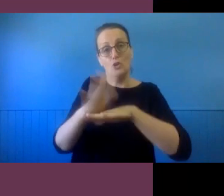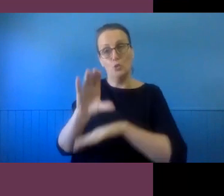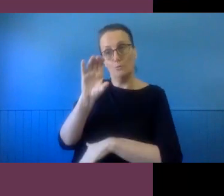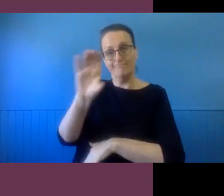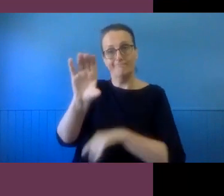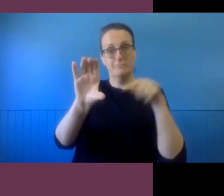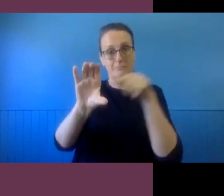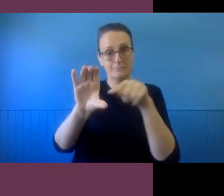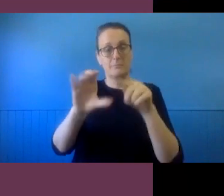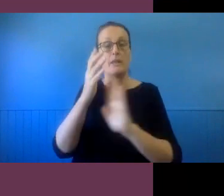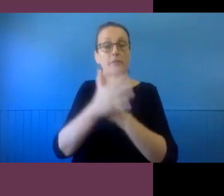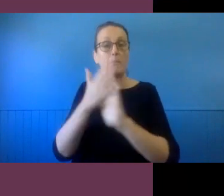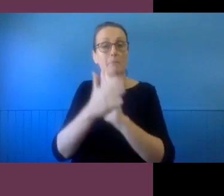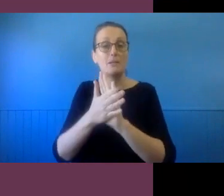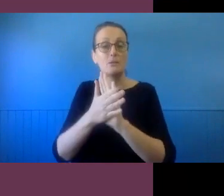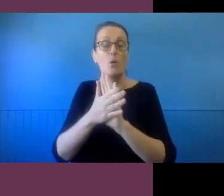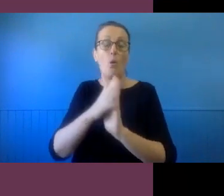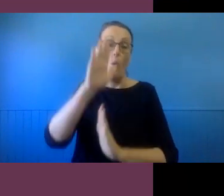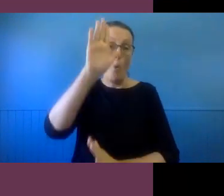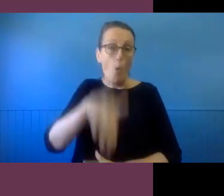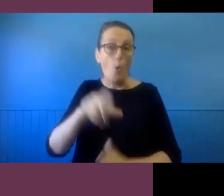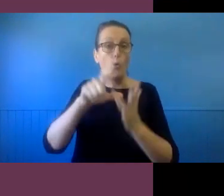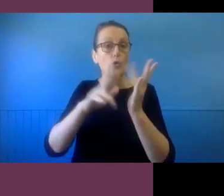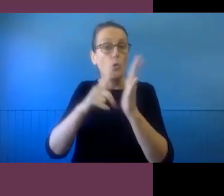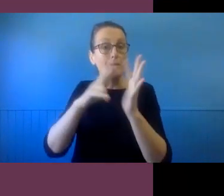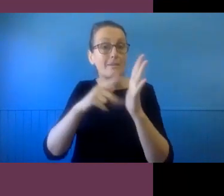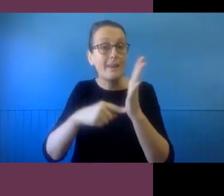all of the content and resources that are available to you. Please